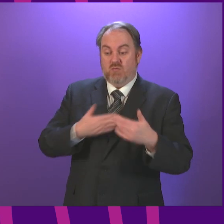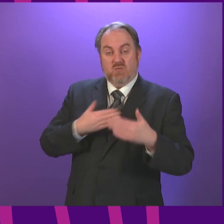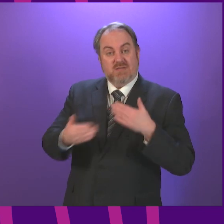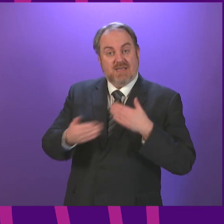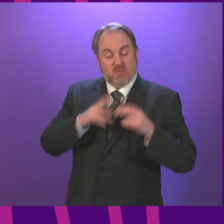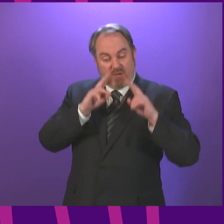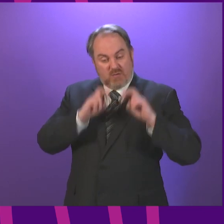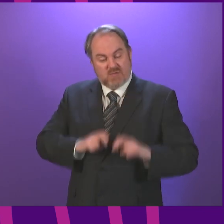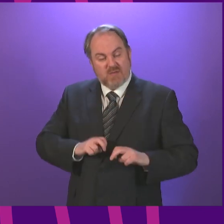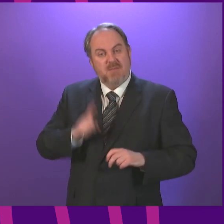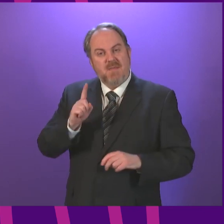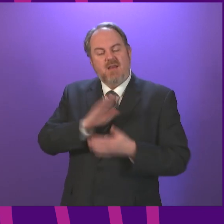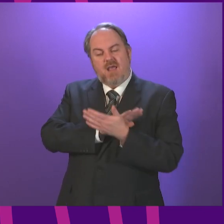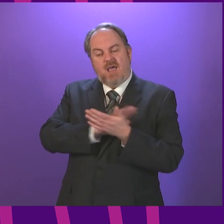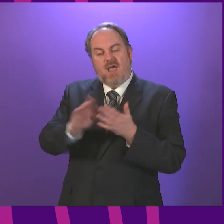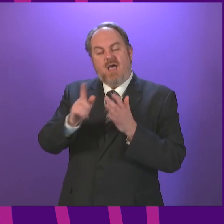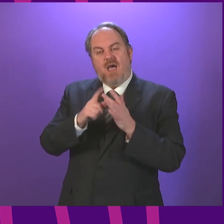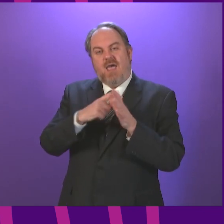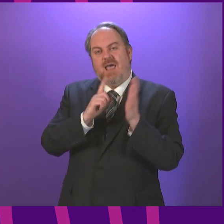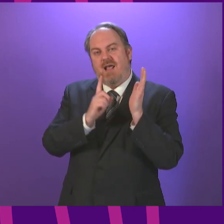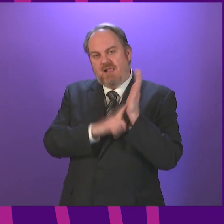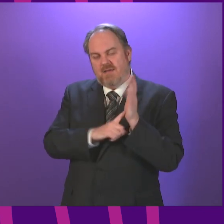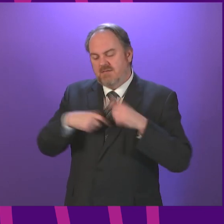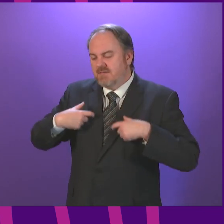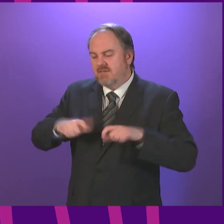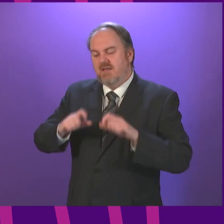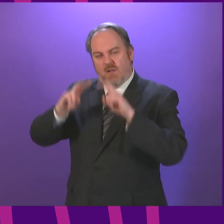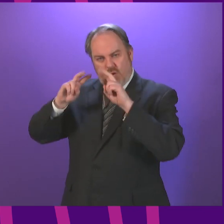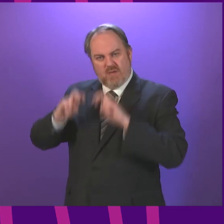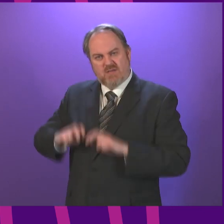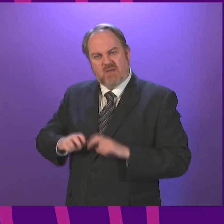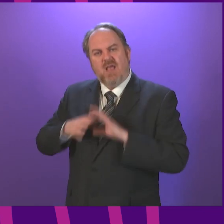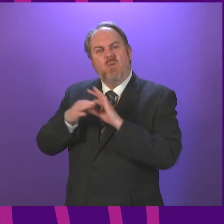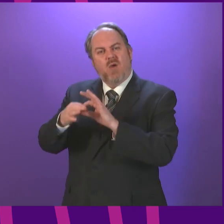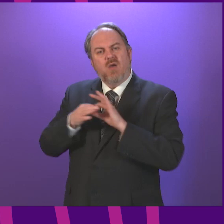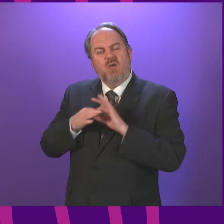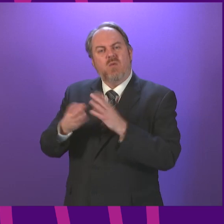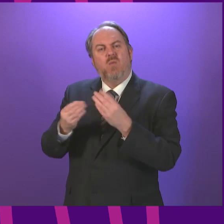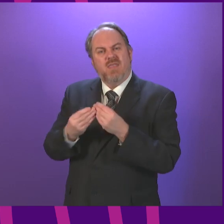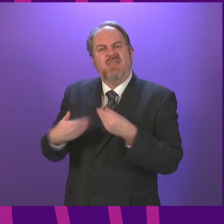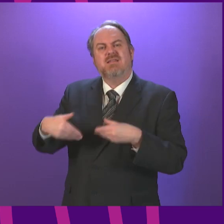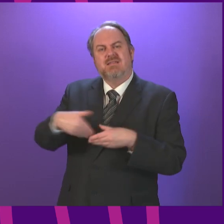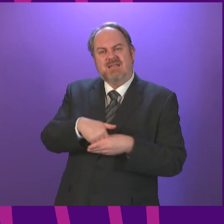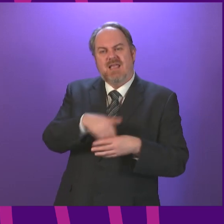HIAL will want to continue to liaise closely with staff and key stakeholders as they take forward plans.